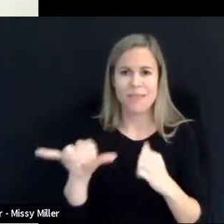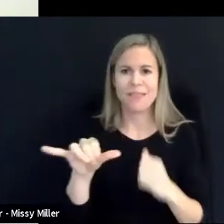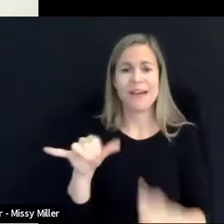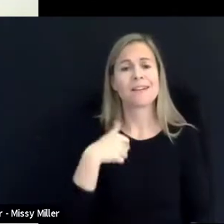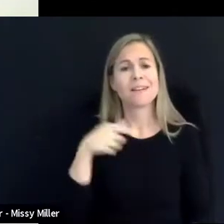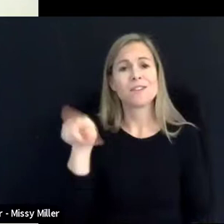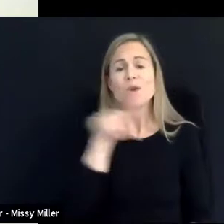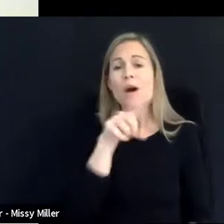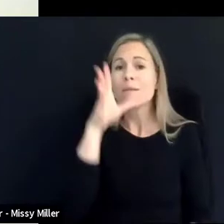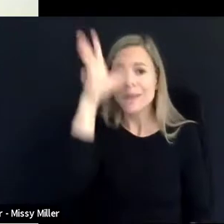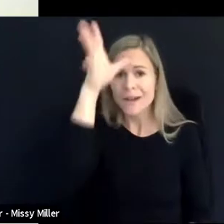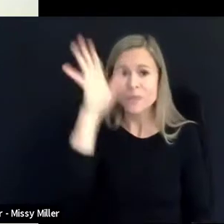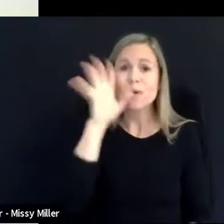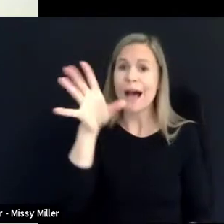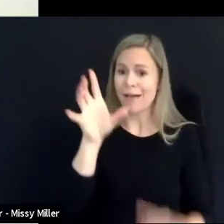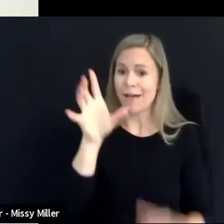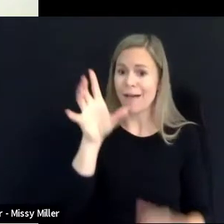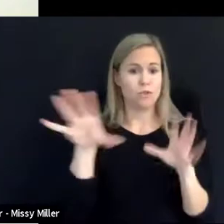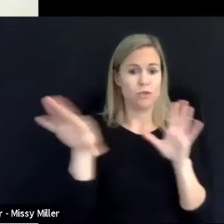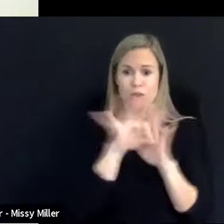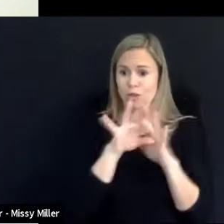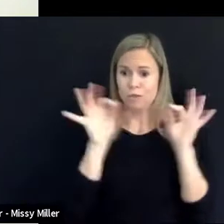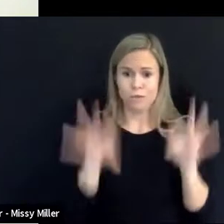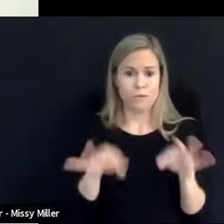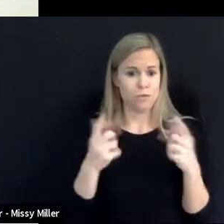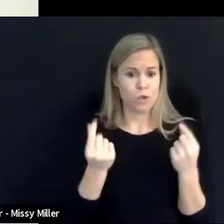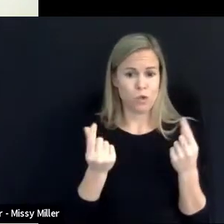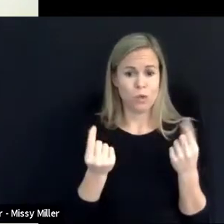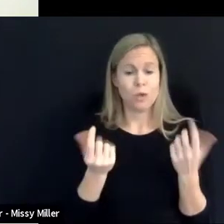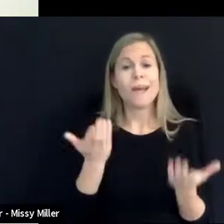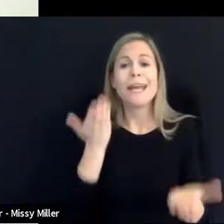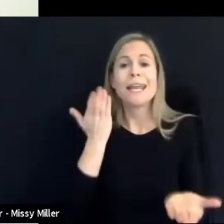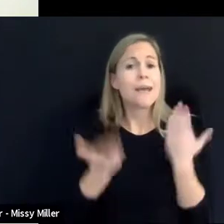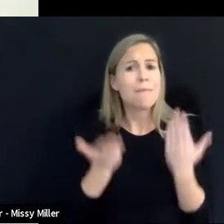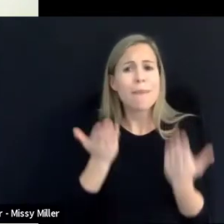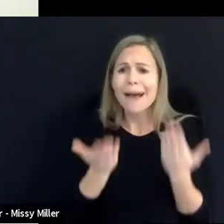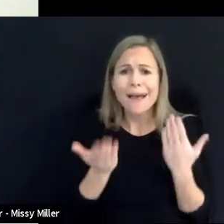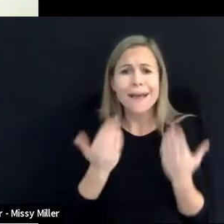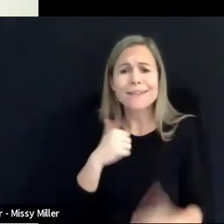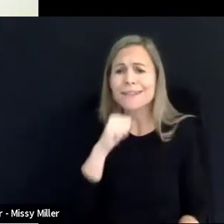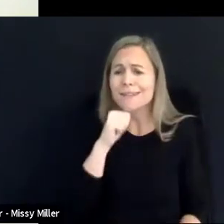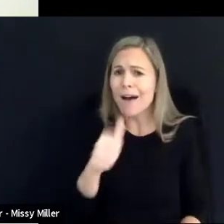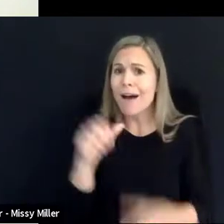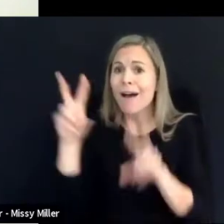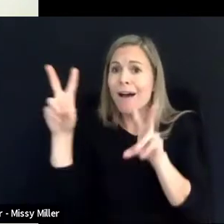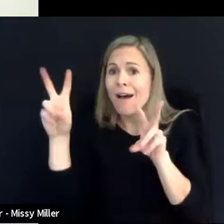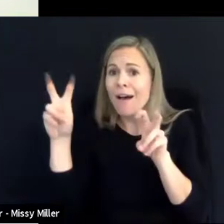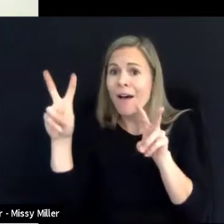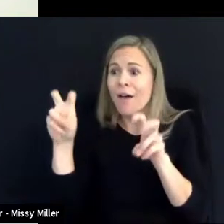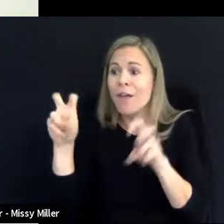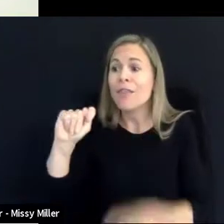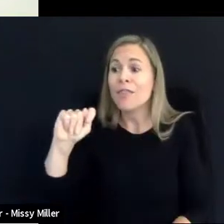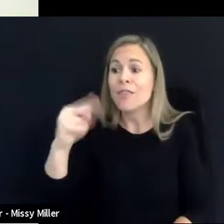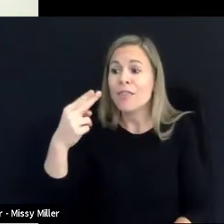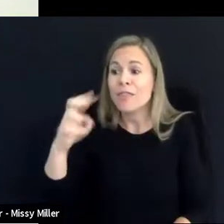and it might not be, "The right thing," but that's all right. You don't have to have chosen the right thing.